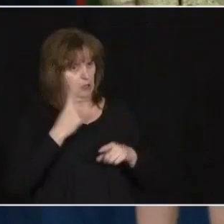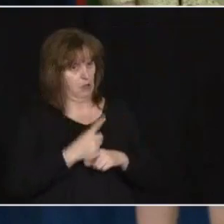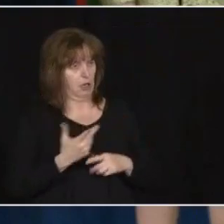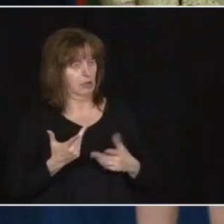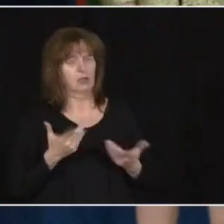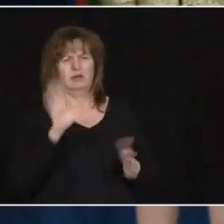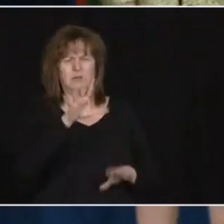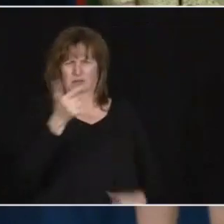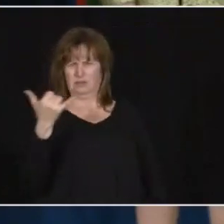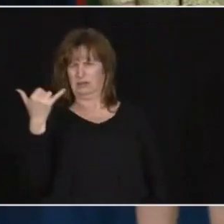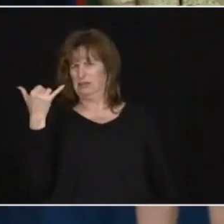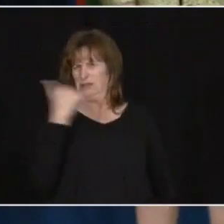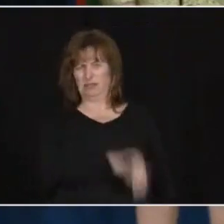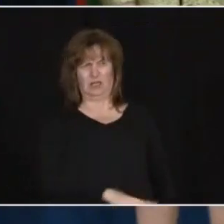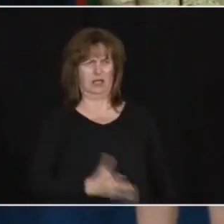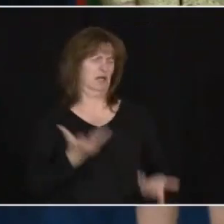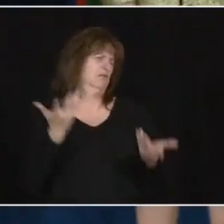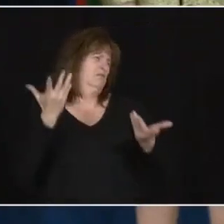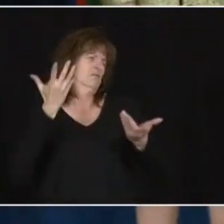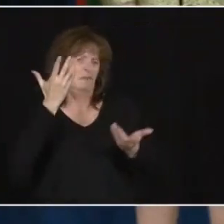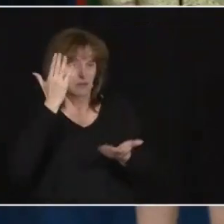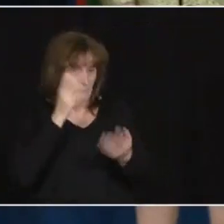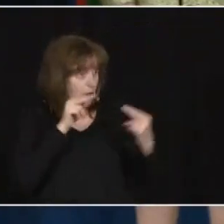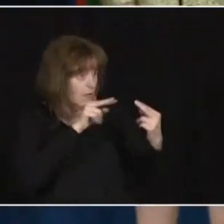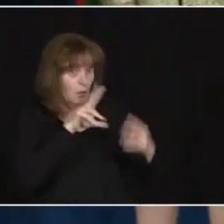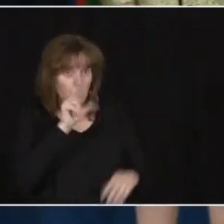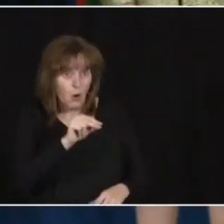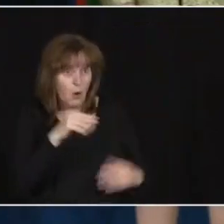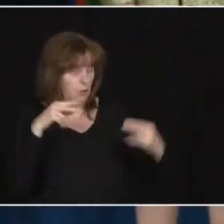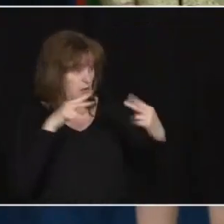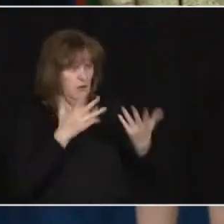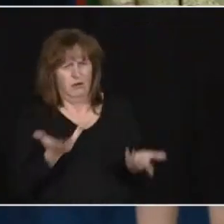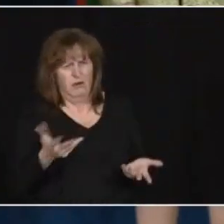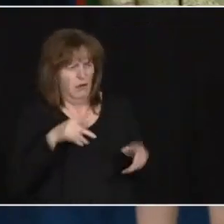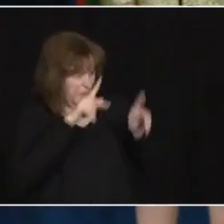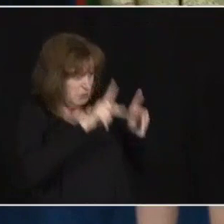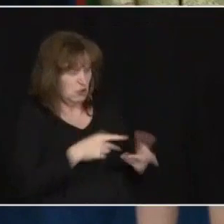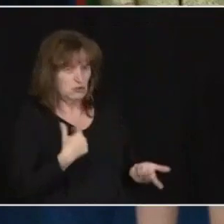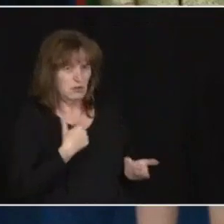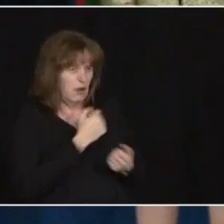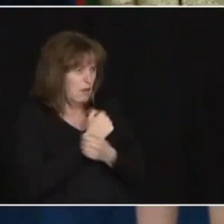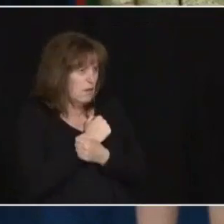usually not politically correct. That's ridiculous. You have a loved one at a